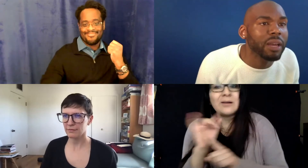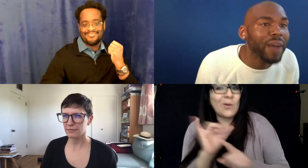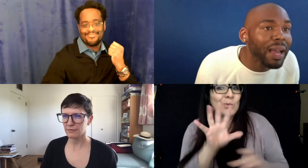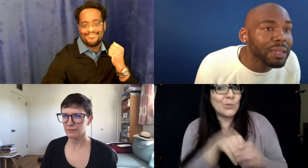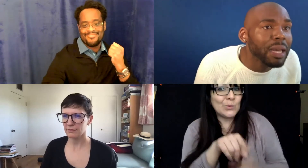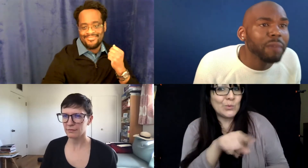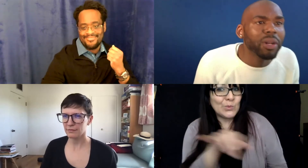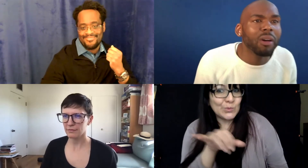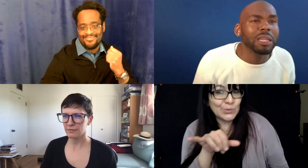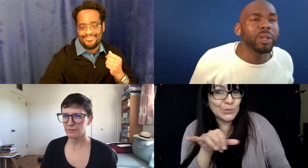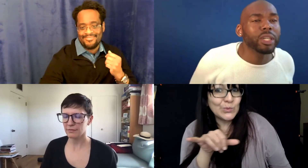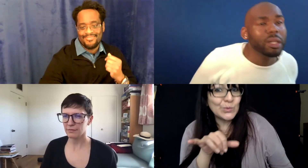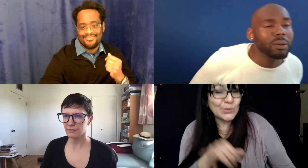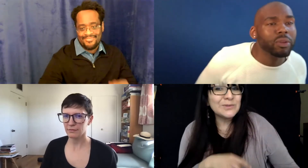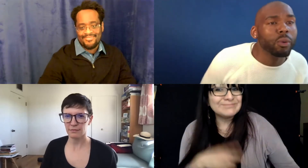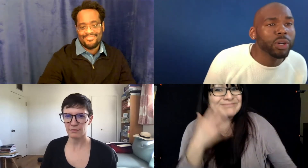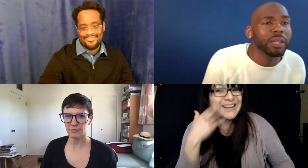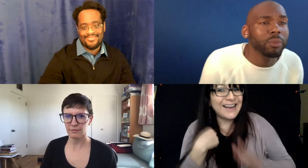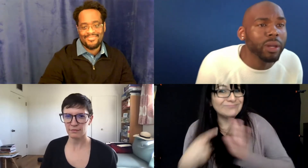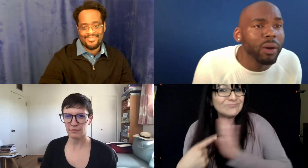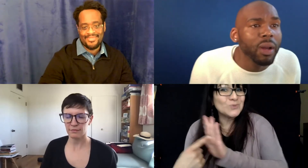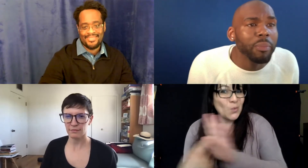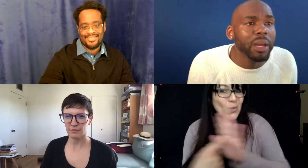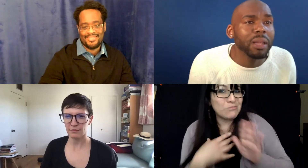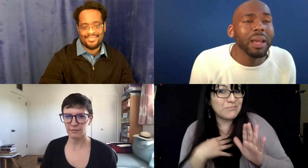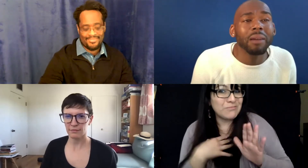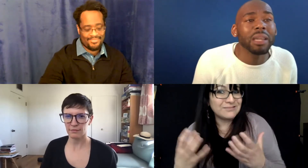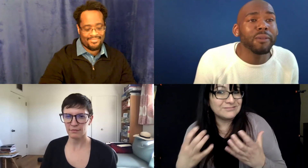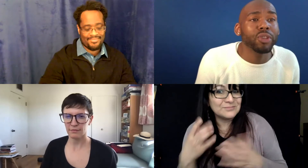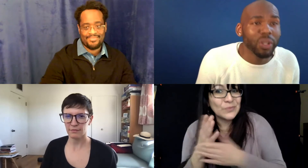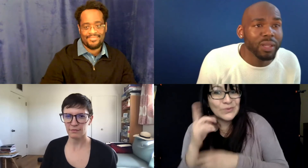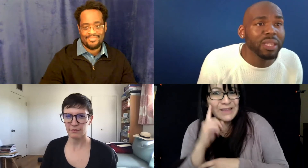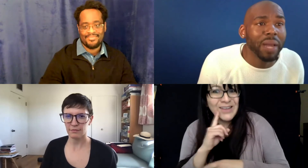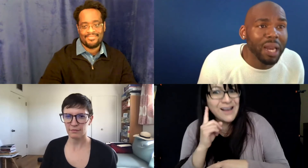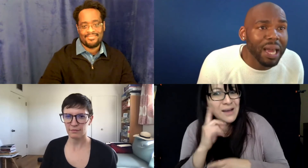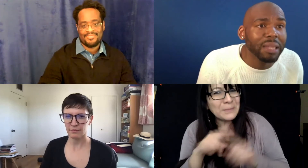eyes but also i want to include your work as well because i definitely would show this to my class